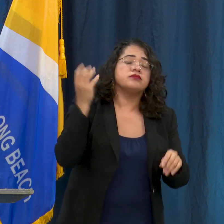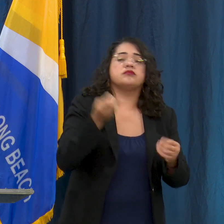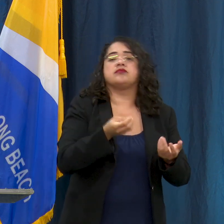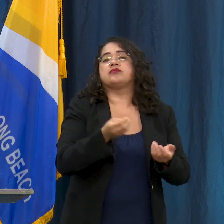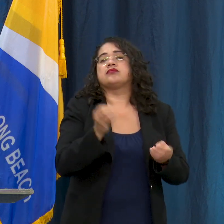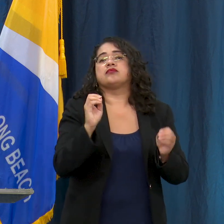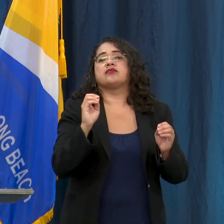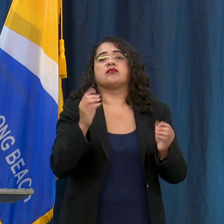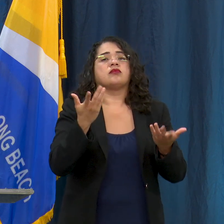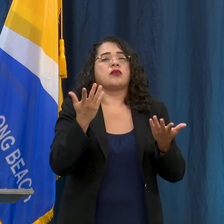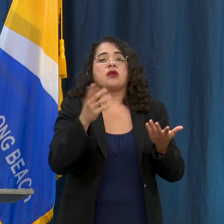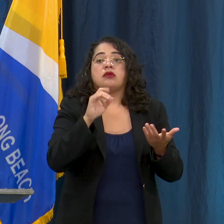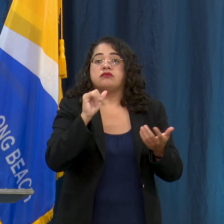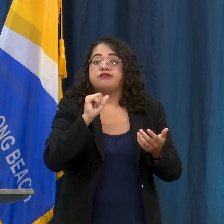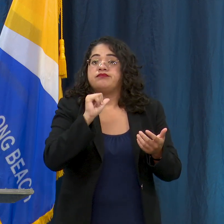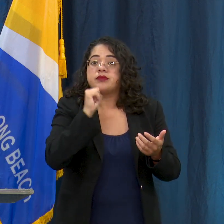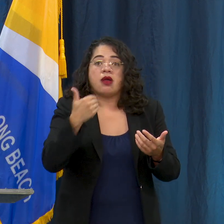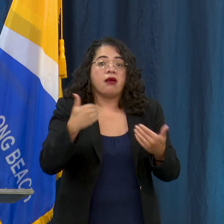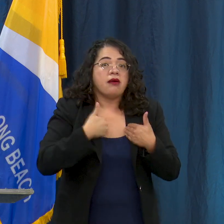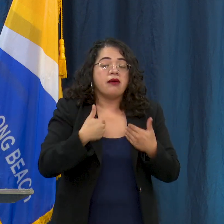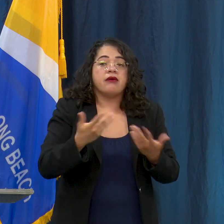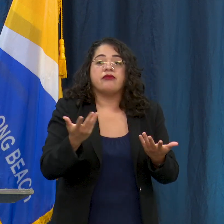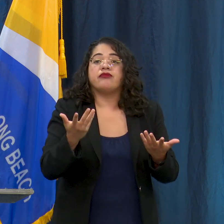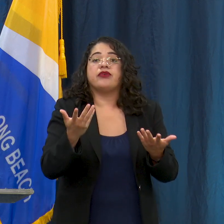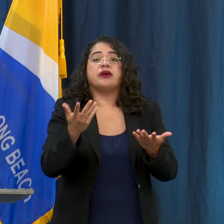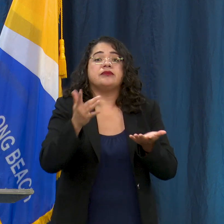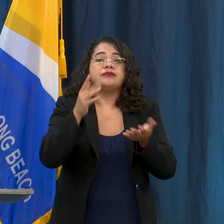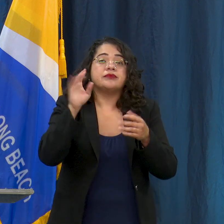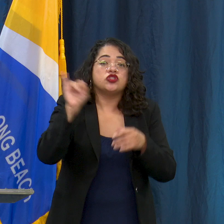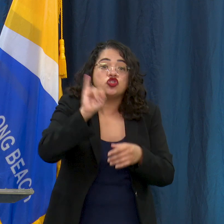put up a clinic to provide medical healthcare again for free whether people